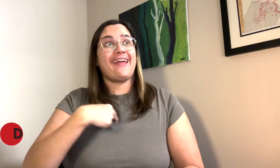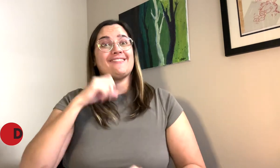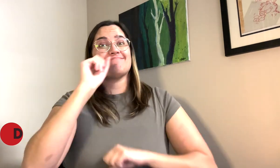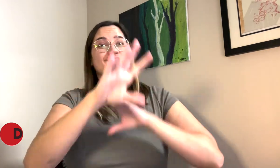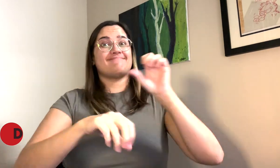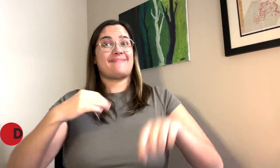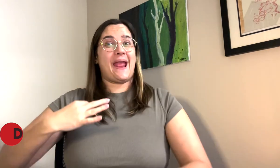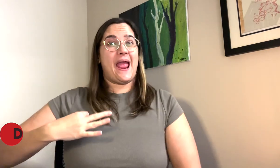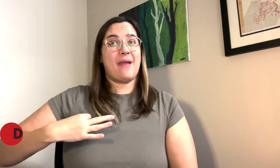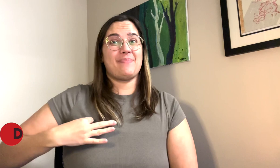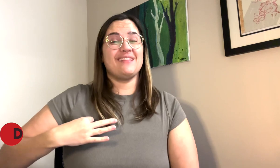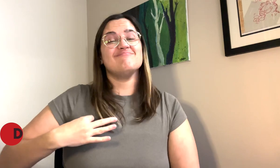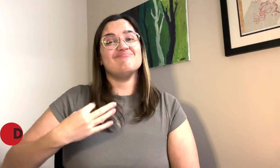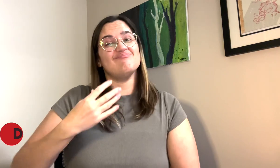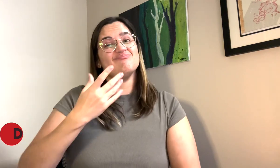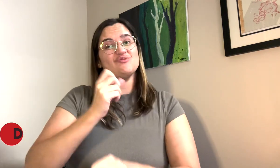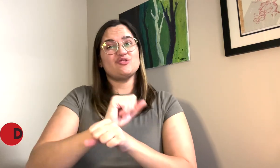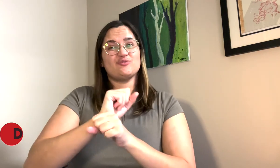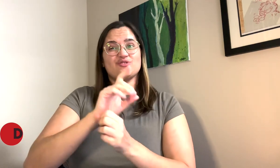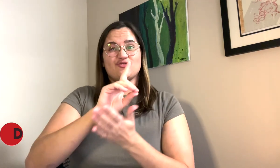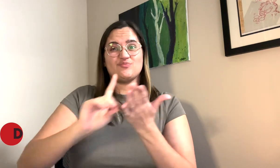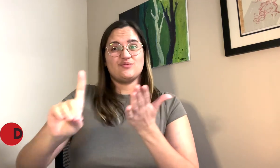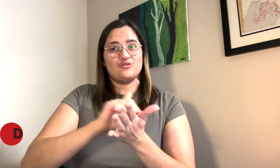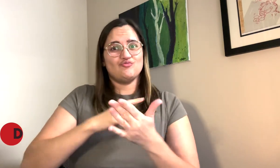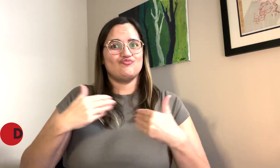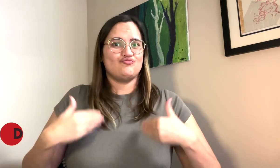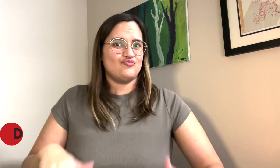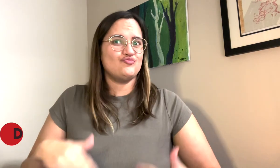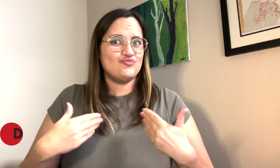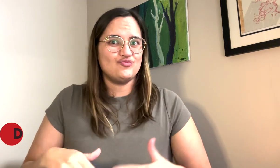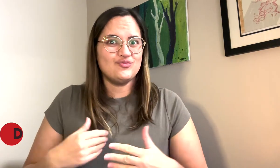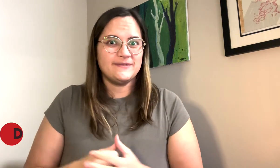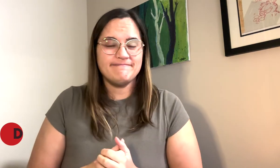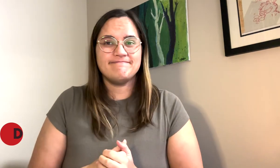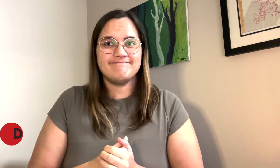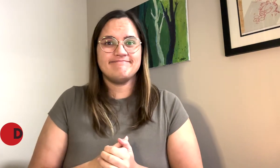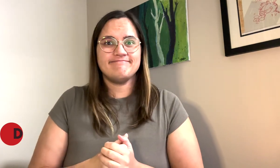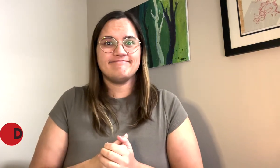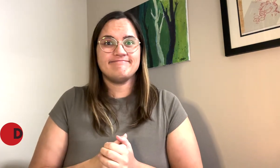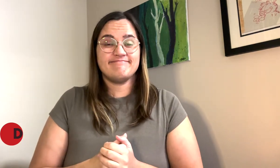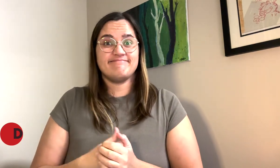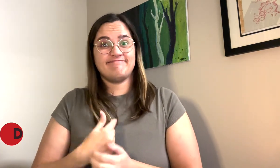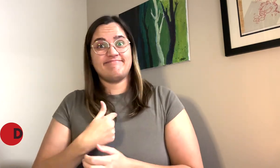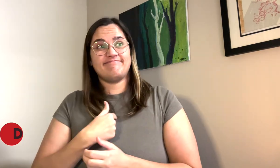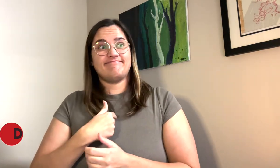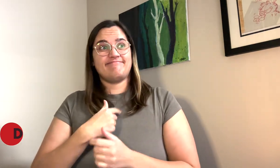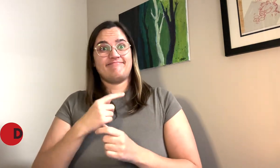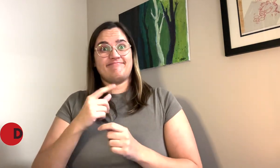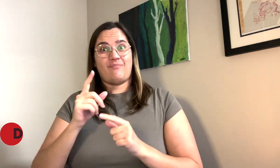Also when we submit applications, job discrimination is extremely high.